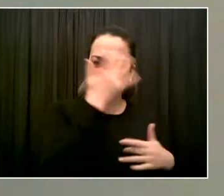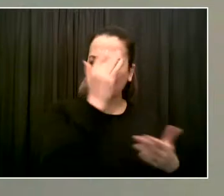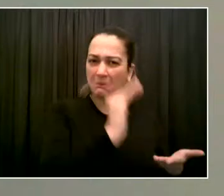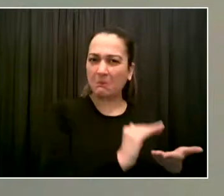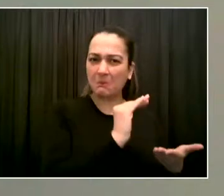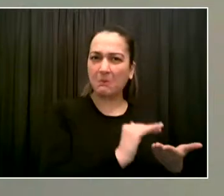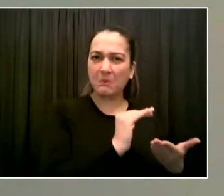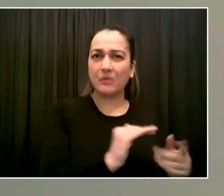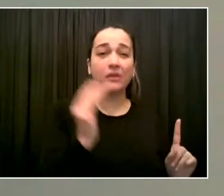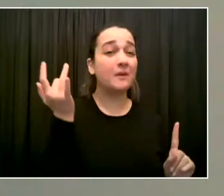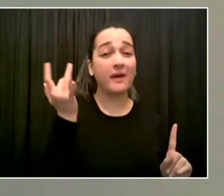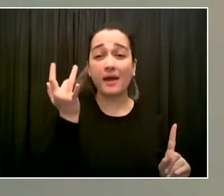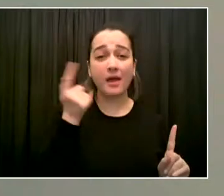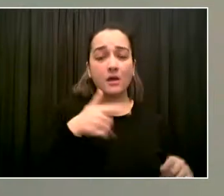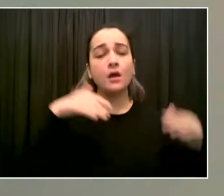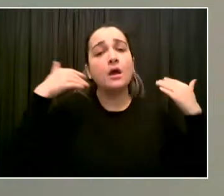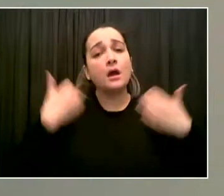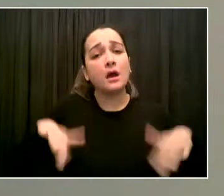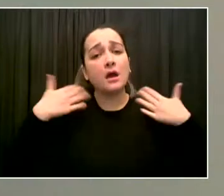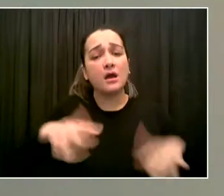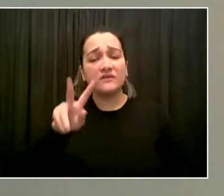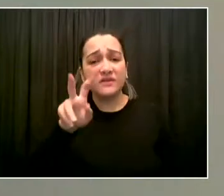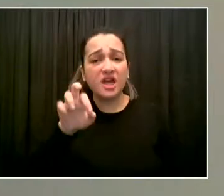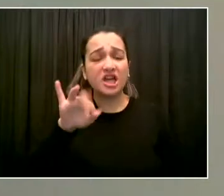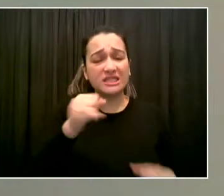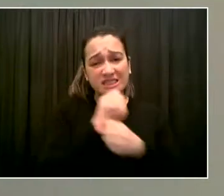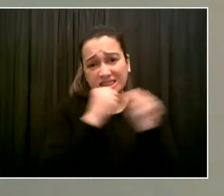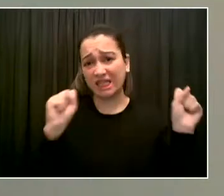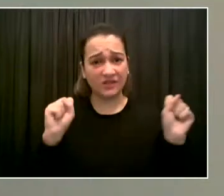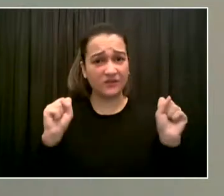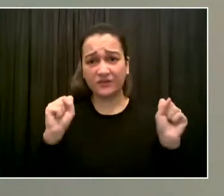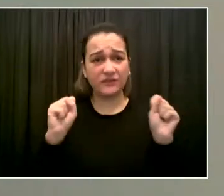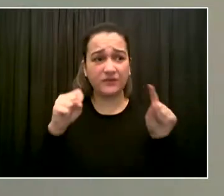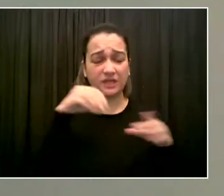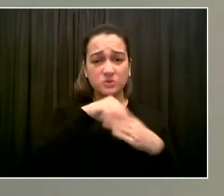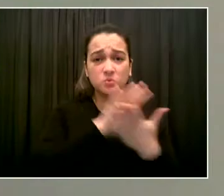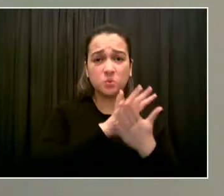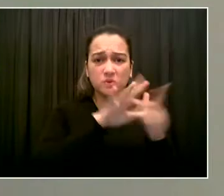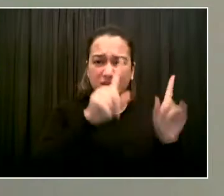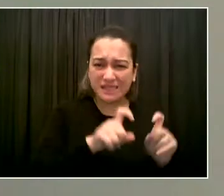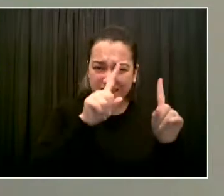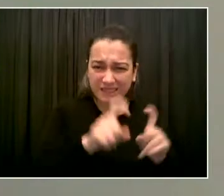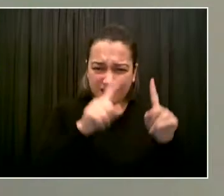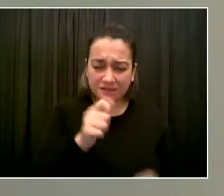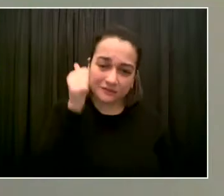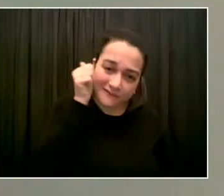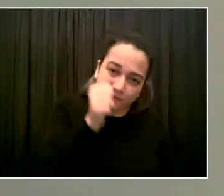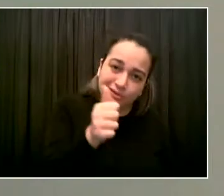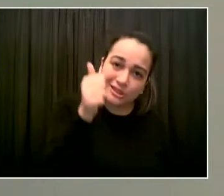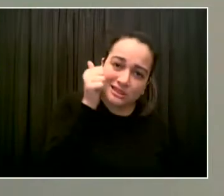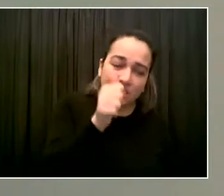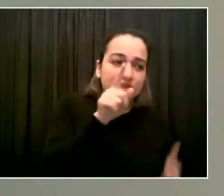THE TRANSMISSION RATE IS LOW AND WE HAVE PROVEN WE CAN DODO THAT EVEN THROUGH VERY DIFFIFIUCLTLT MONONHTS IN